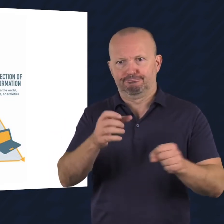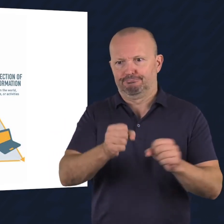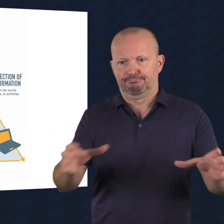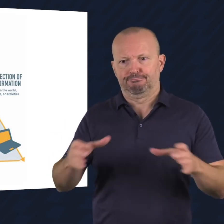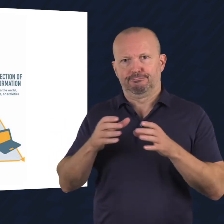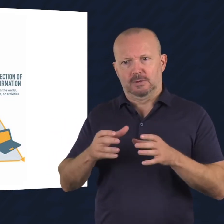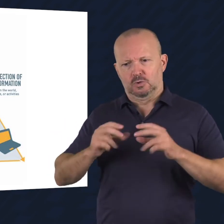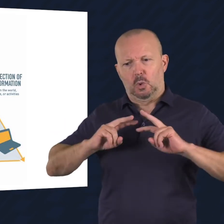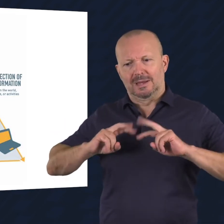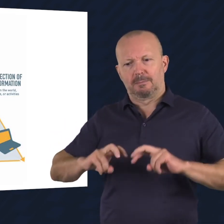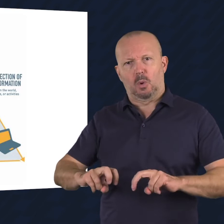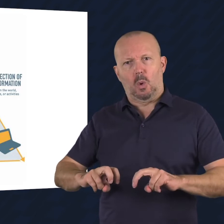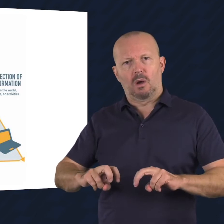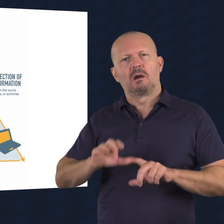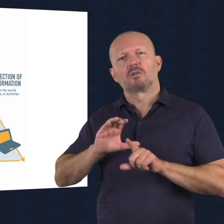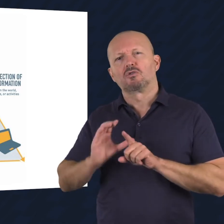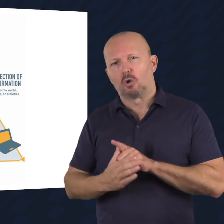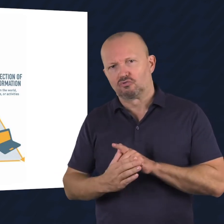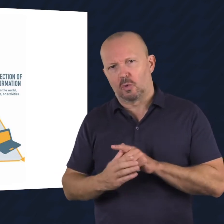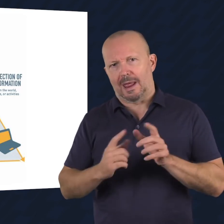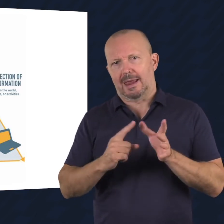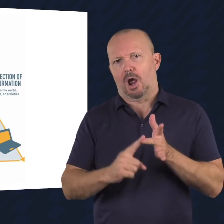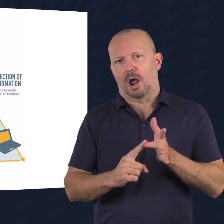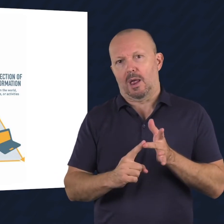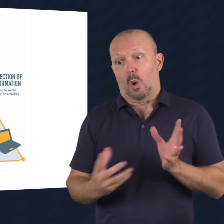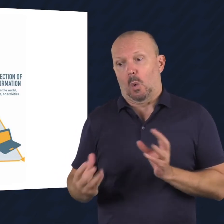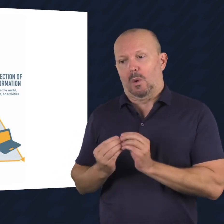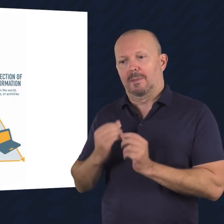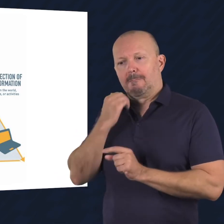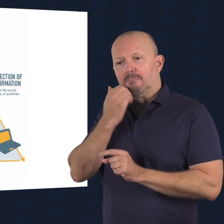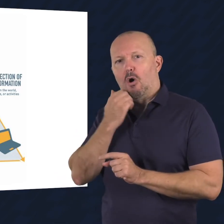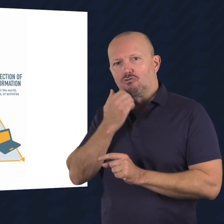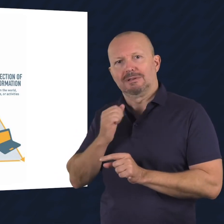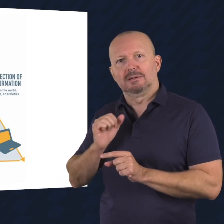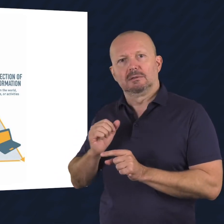to explore the world of Atamai Iahiko, cultural AI in collaboration with Māori